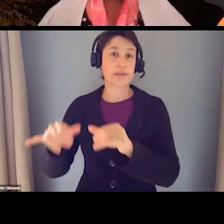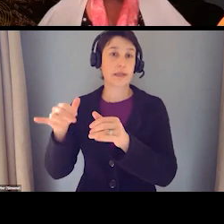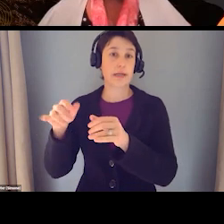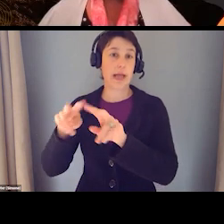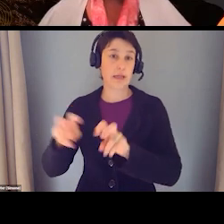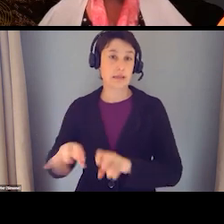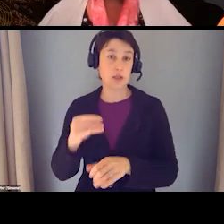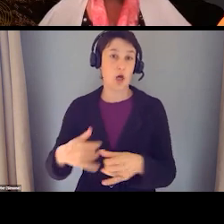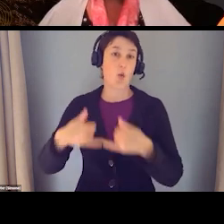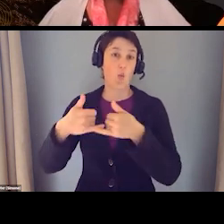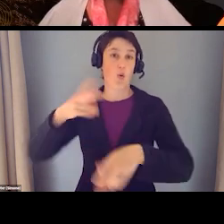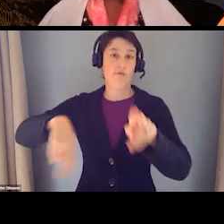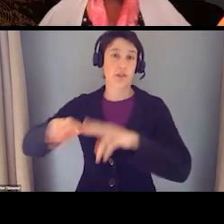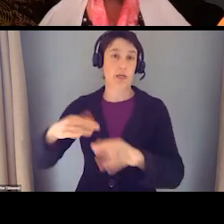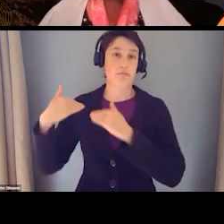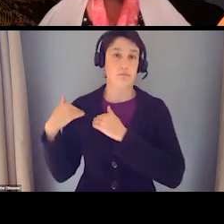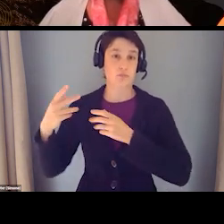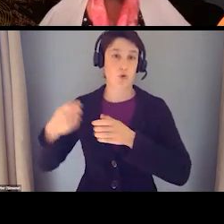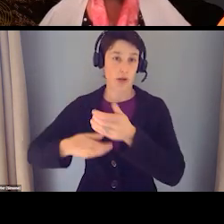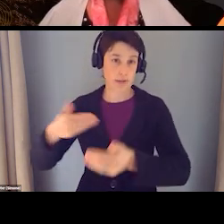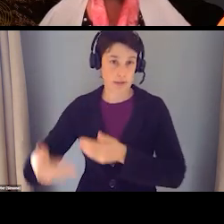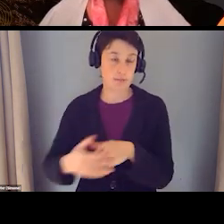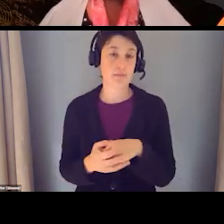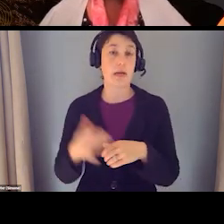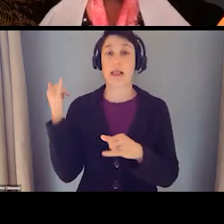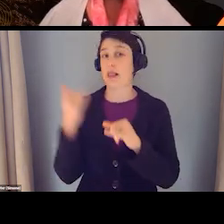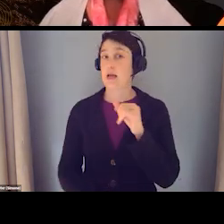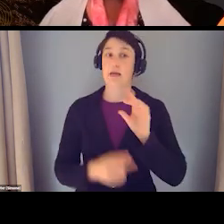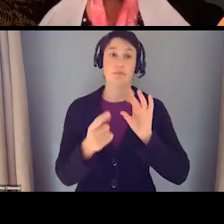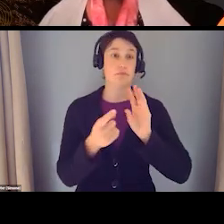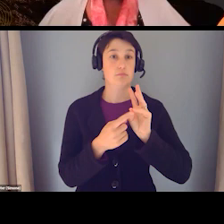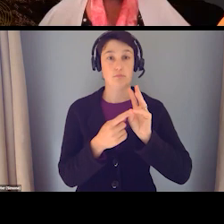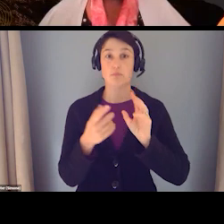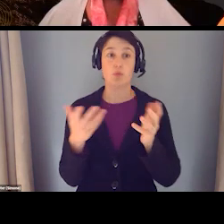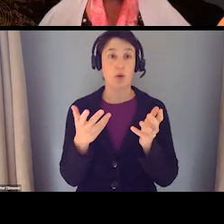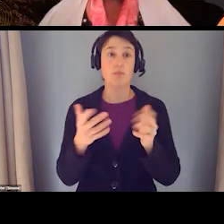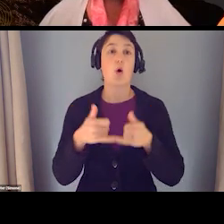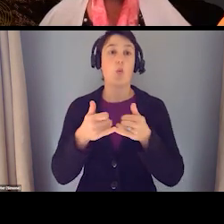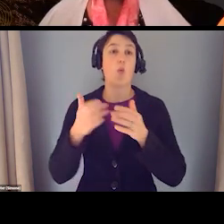The last portion is going to be "Award and Responsibilities and the Keys to Success".